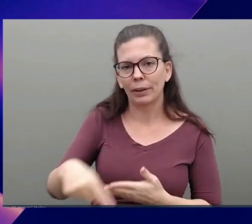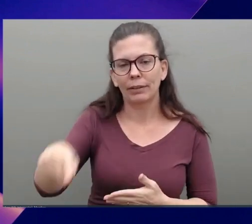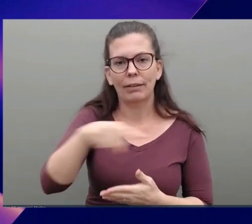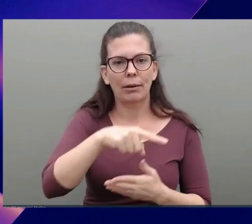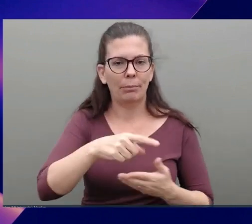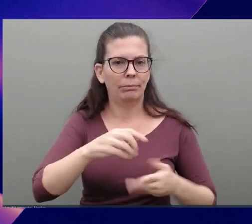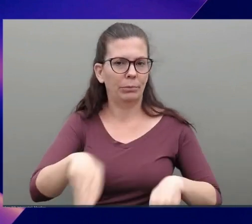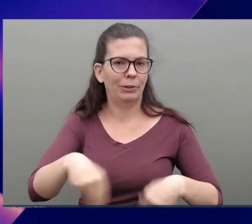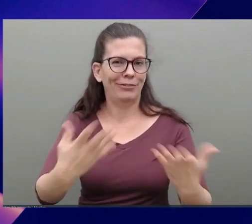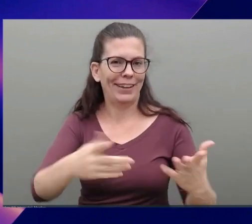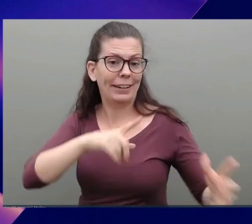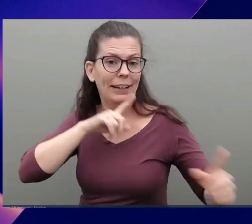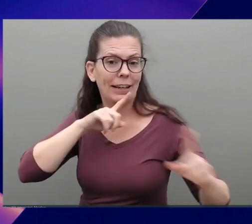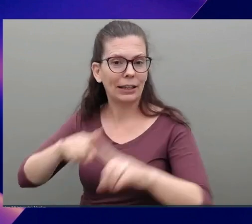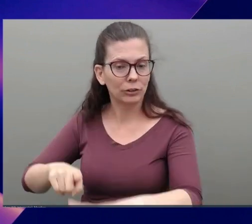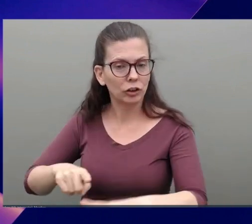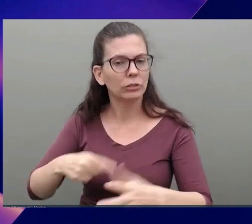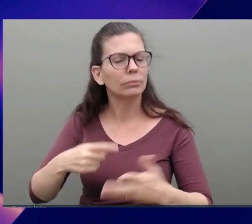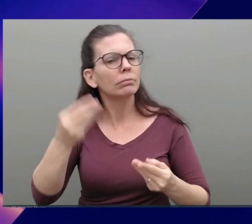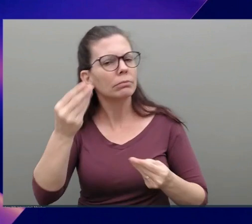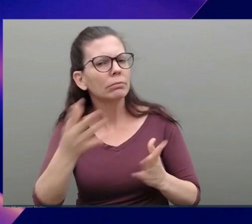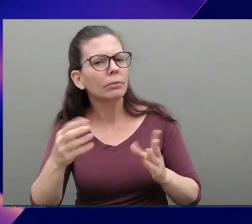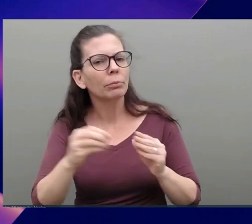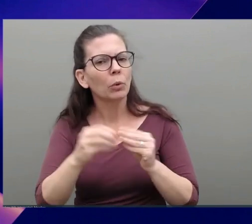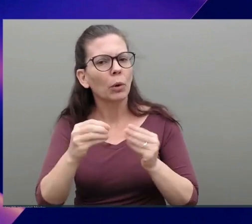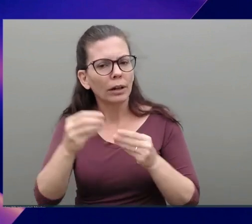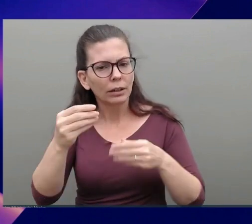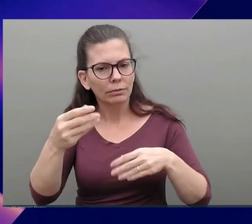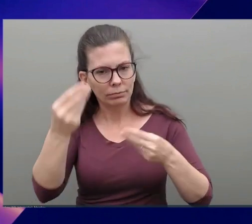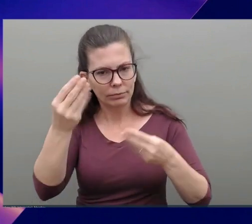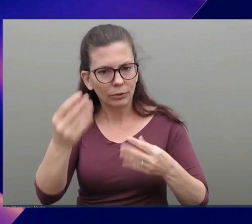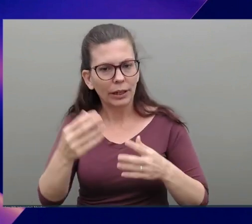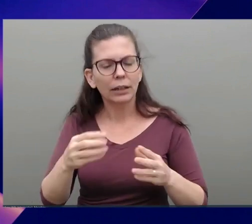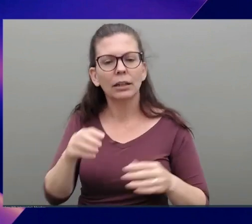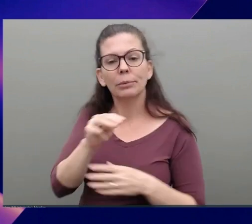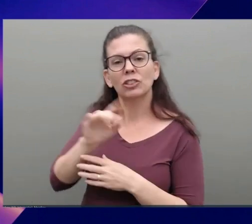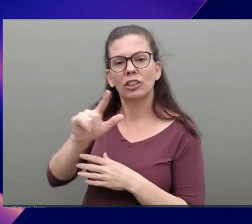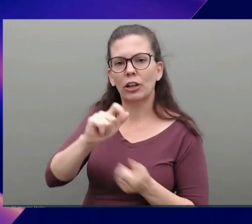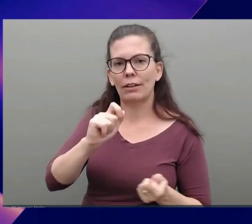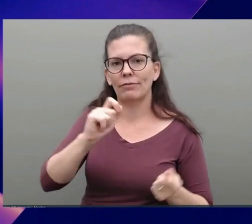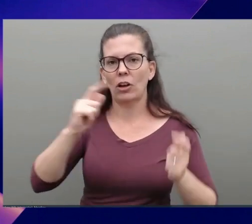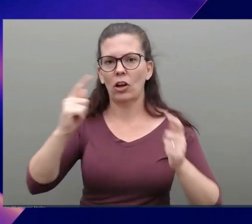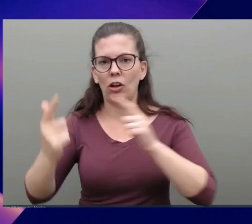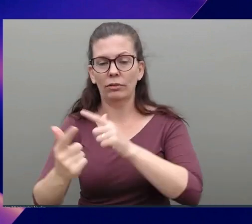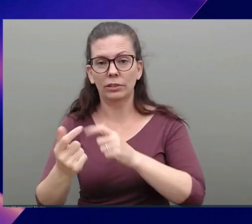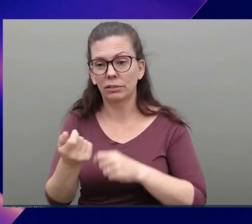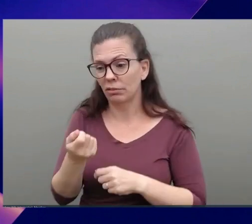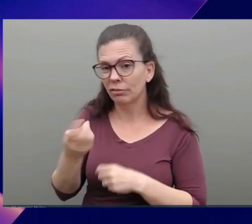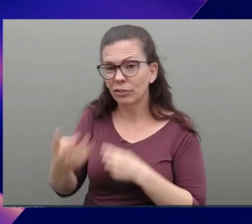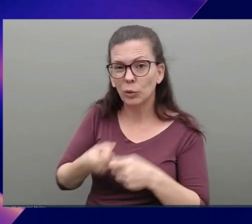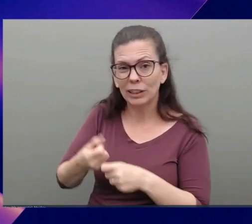To give you a context, machine learning has evolved over time. Just few years back, some of the advanced model,